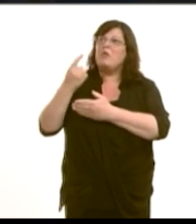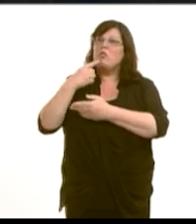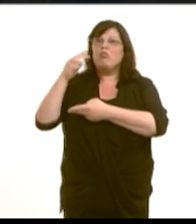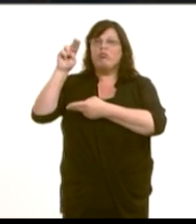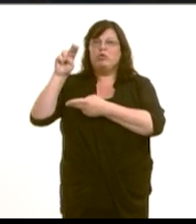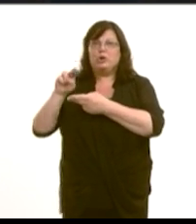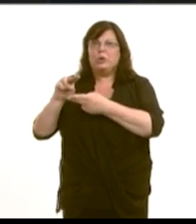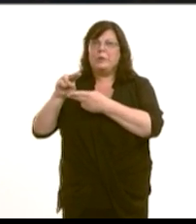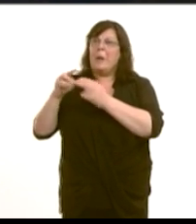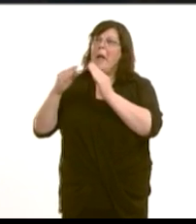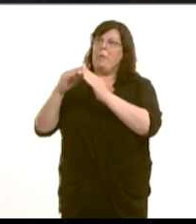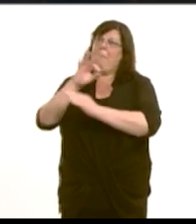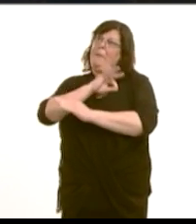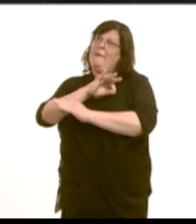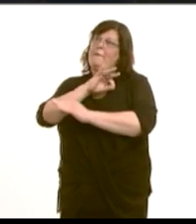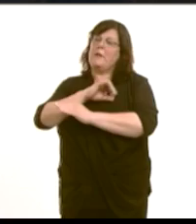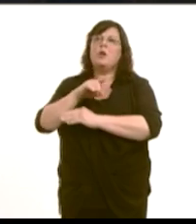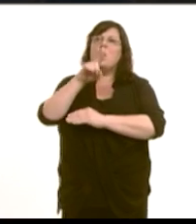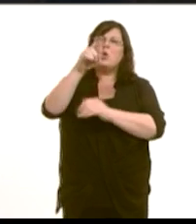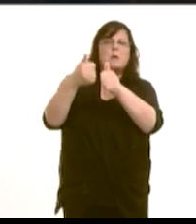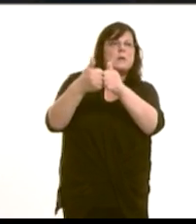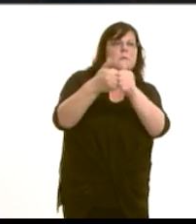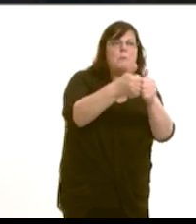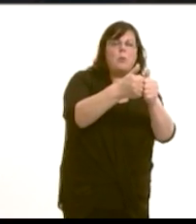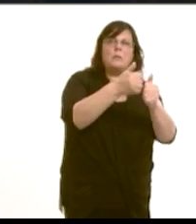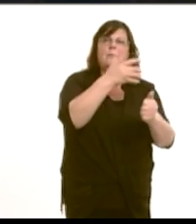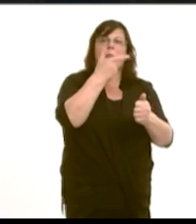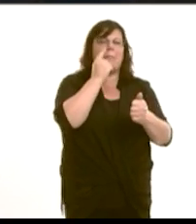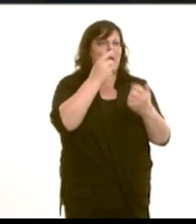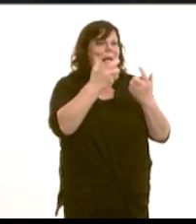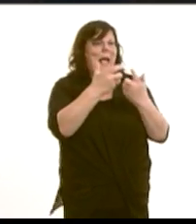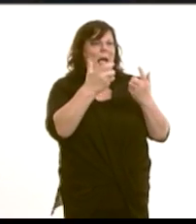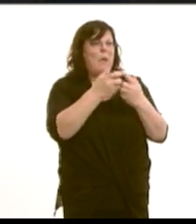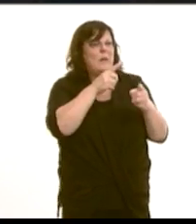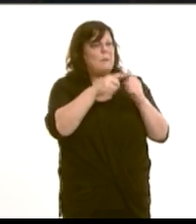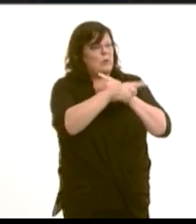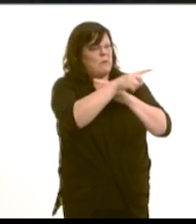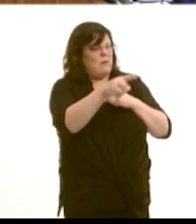to ensure that continued provision of supported housing for some of the most vulnerable people in society?